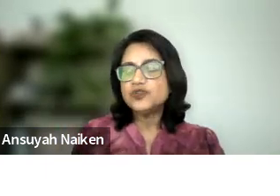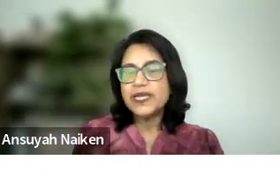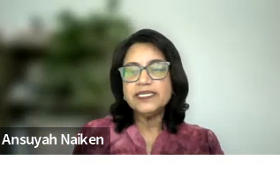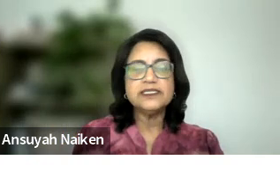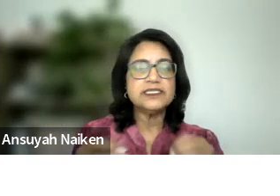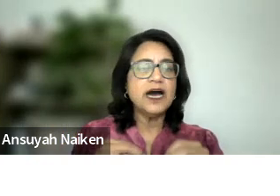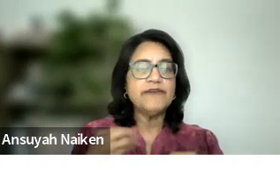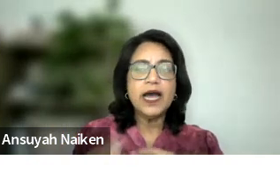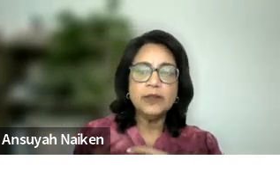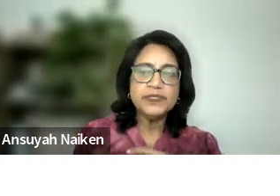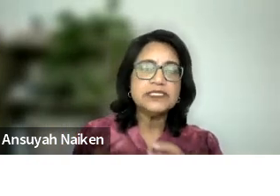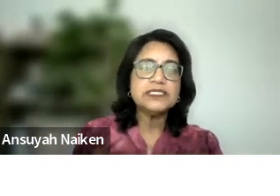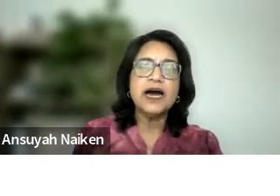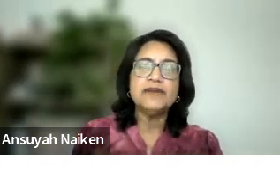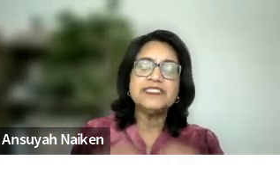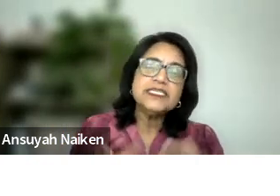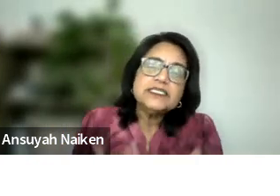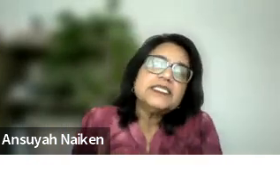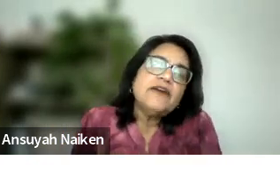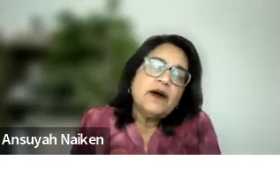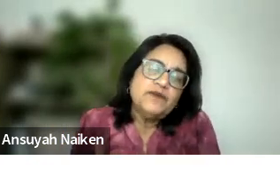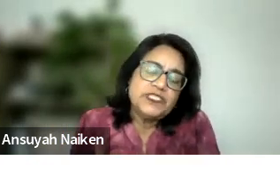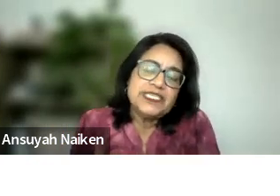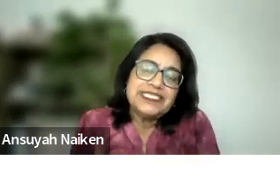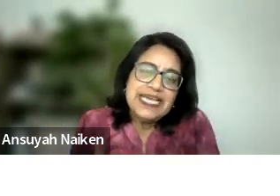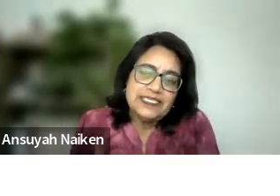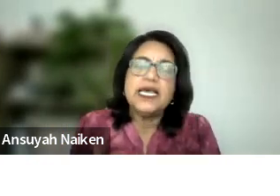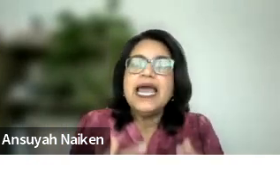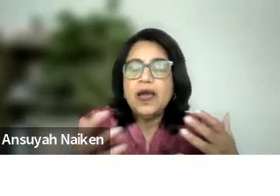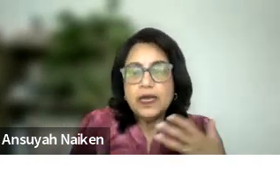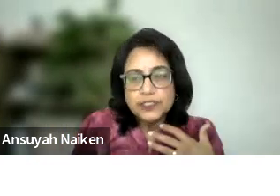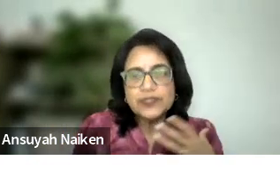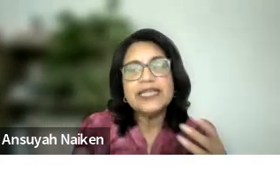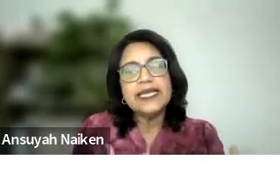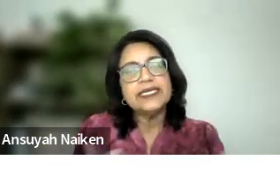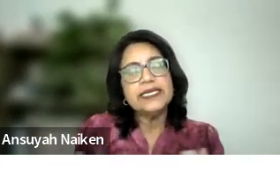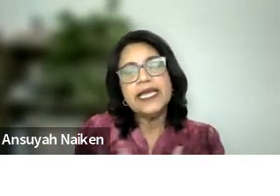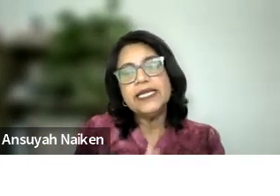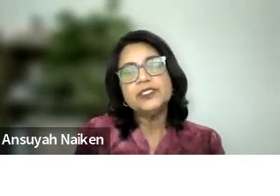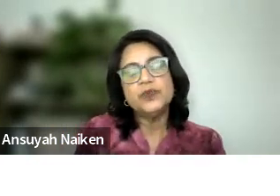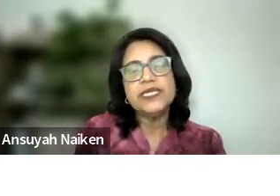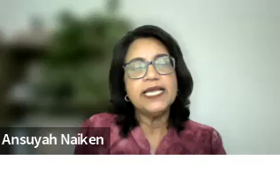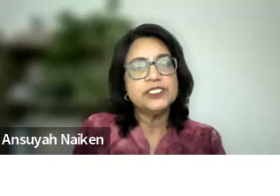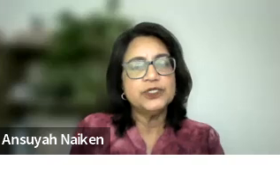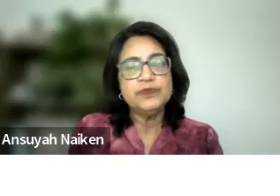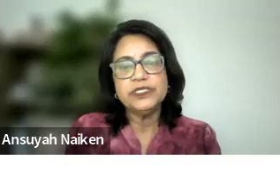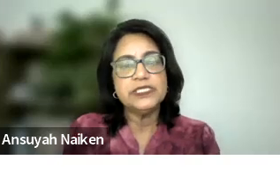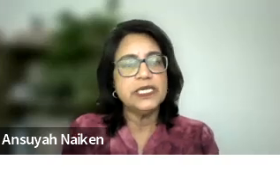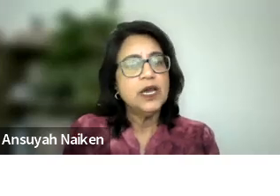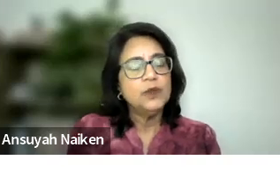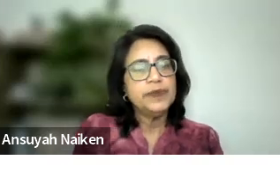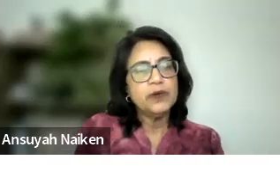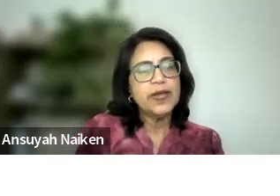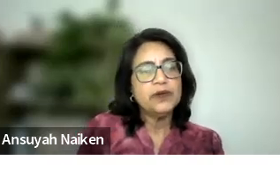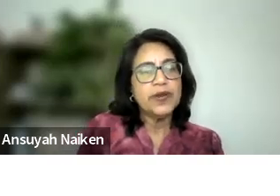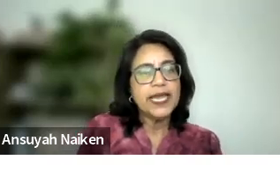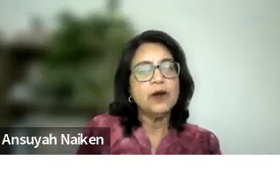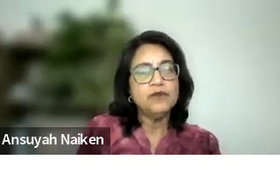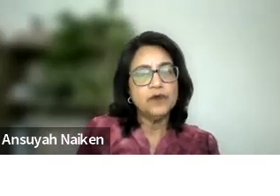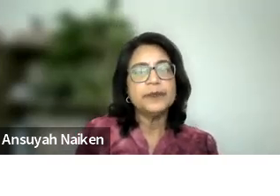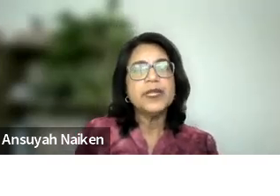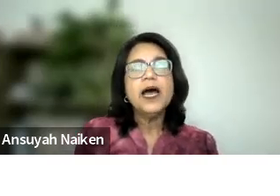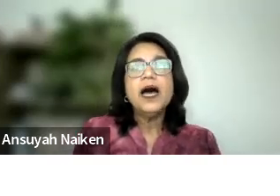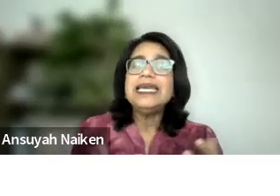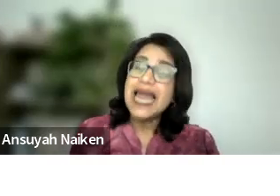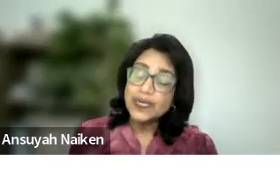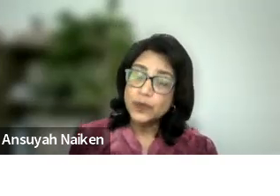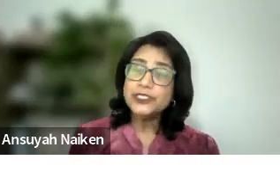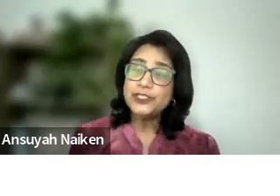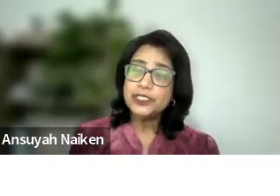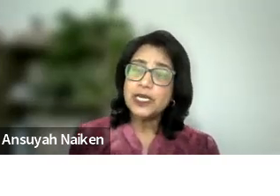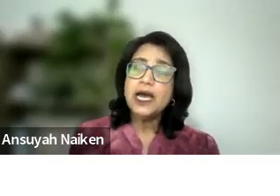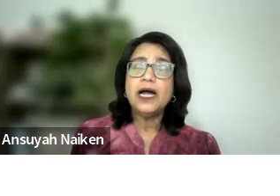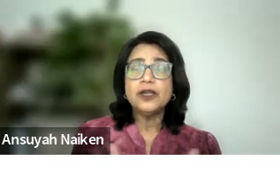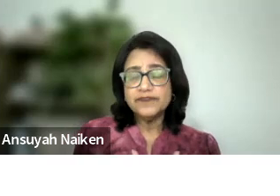A lot of Asian families are coming over as immigrants and so they are bringing in a lot of the cultural norms, the cultural behaviors and so on from the communities that they come from.